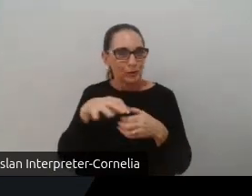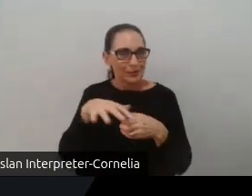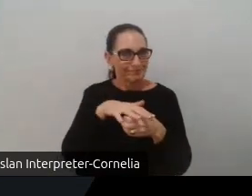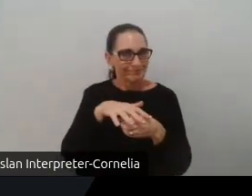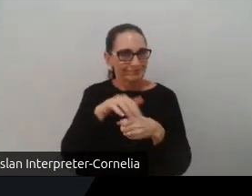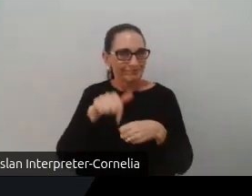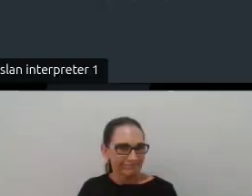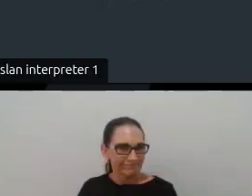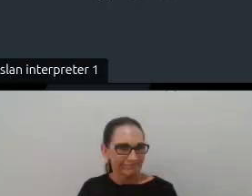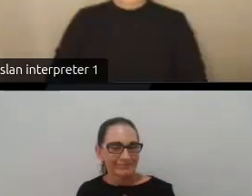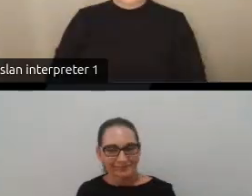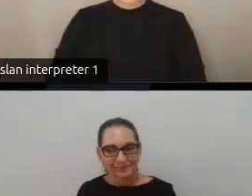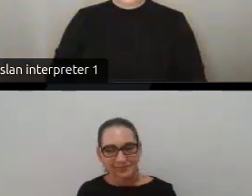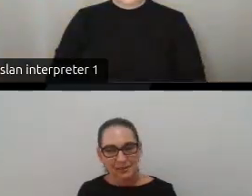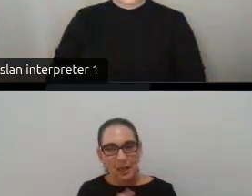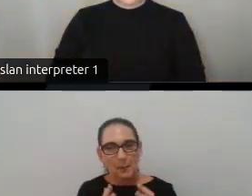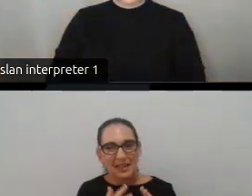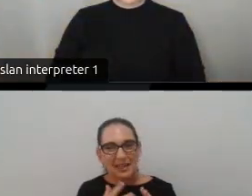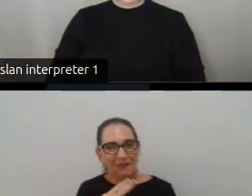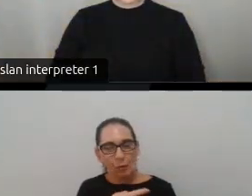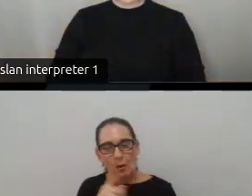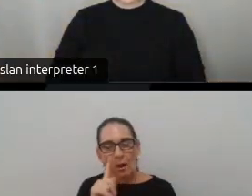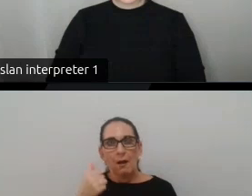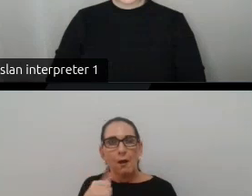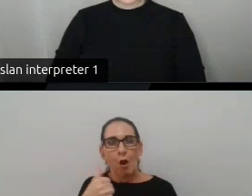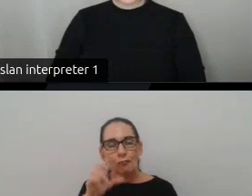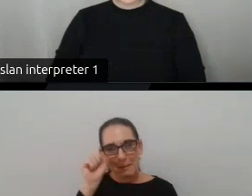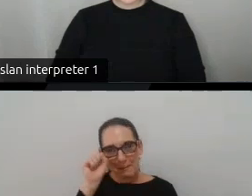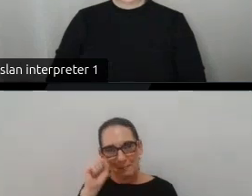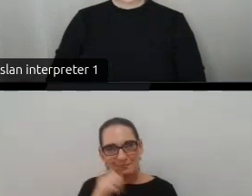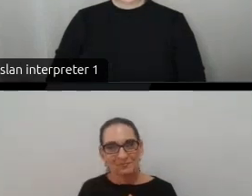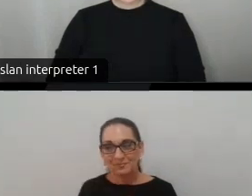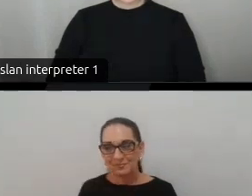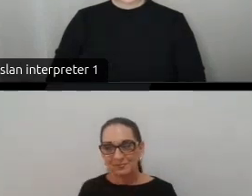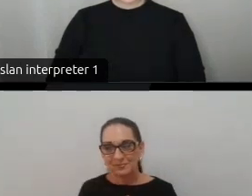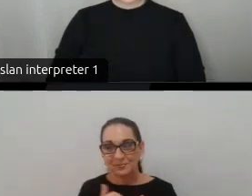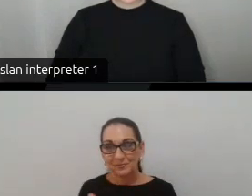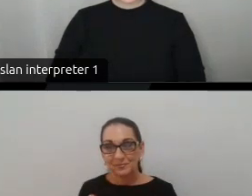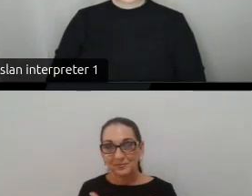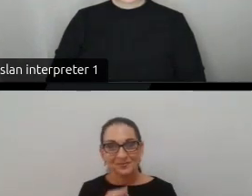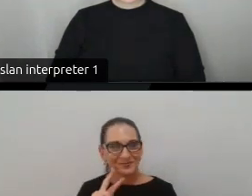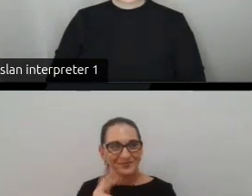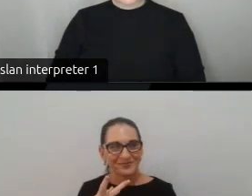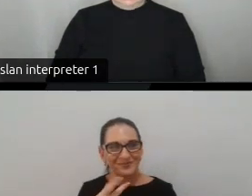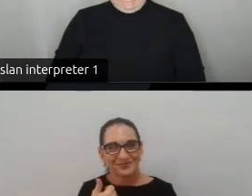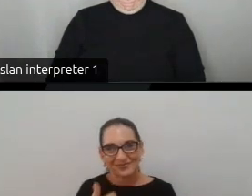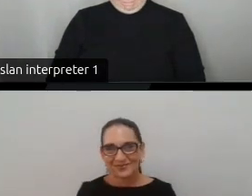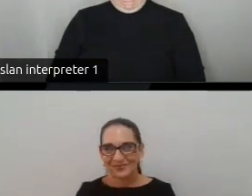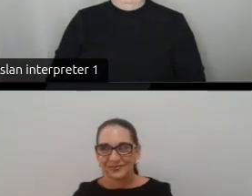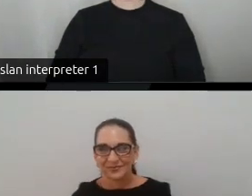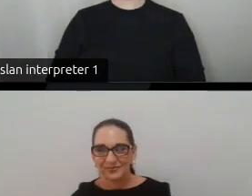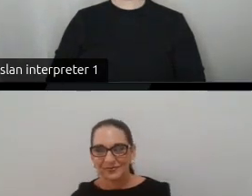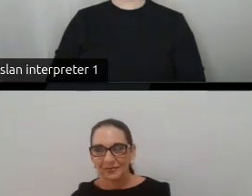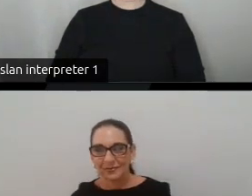um and just refresh your memory. So we have these here now. The good behaviour condition is always